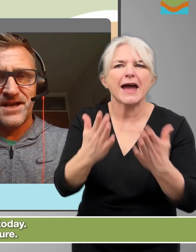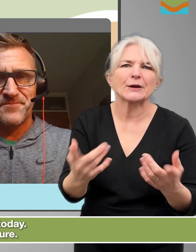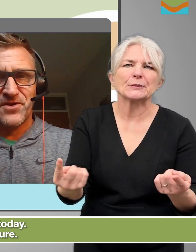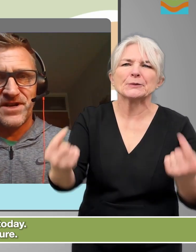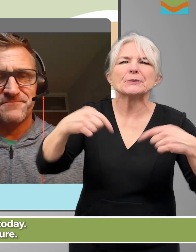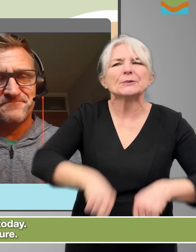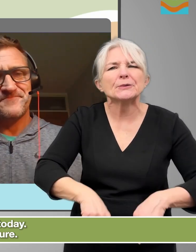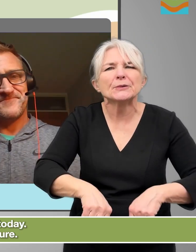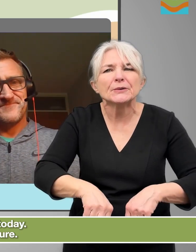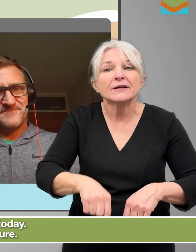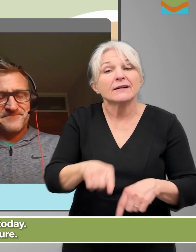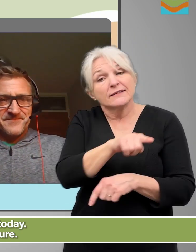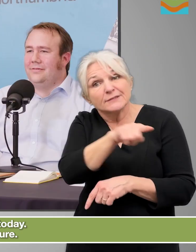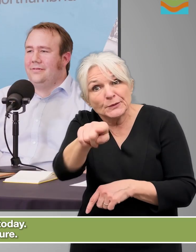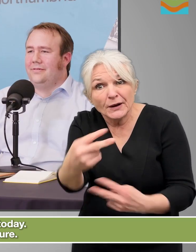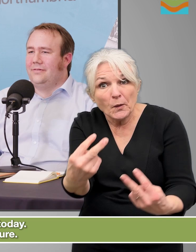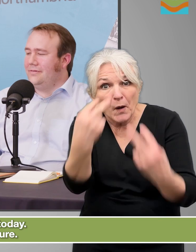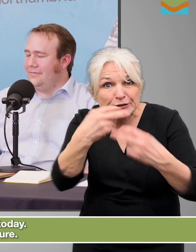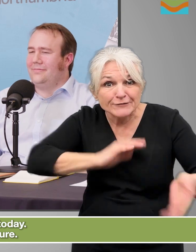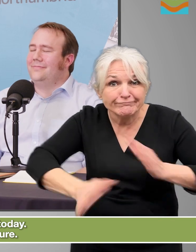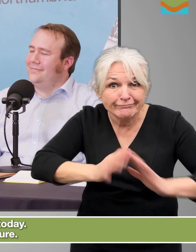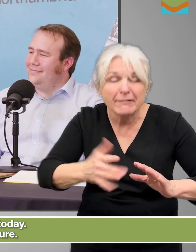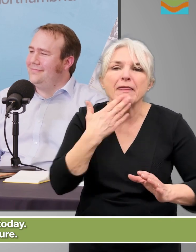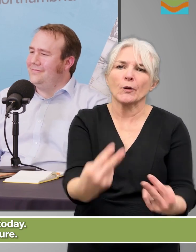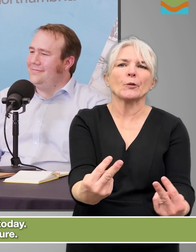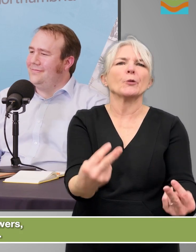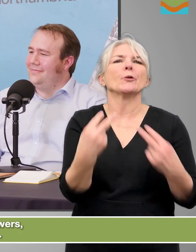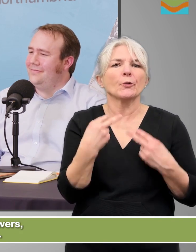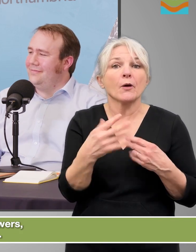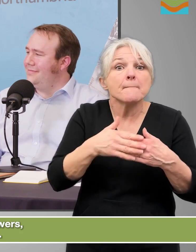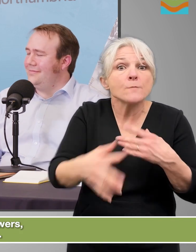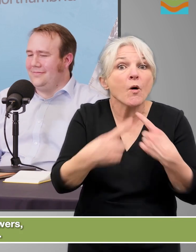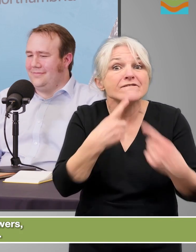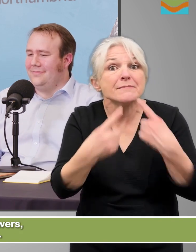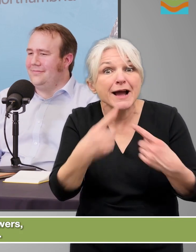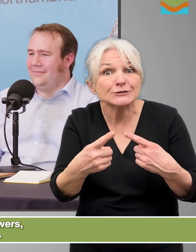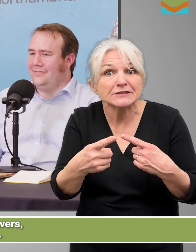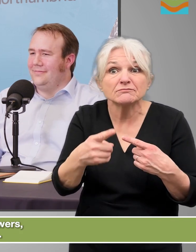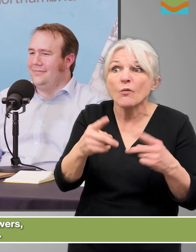Thank you all for joining me today. It's been an absolute pleasure. And to our listeners and viewers, thank you for joining us.